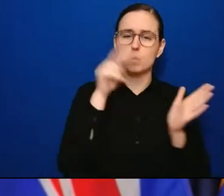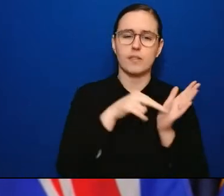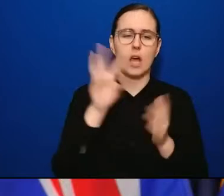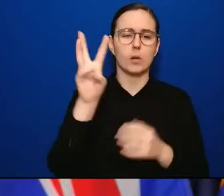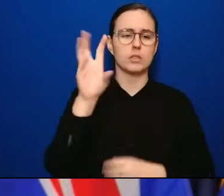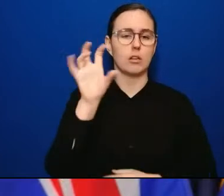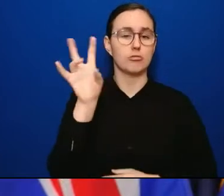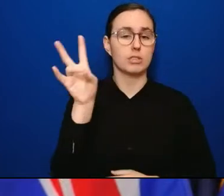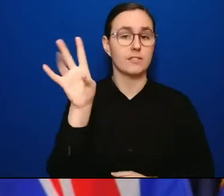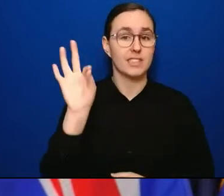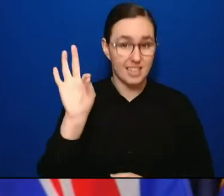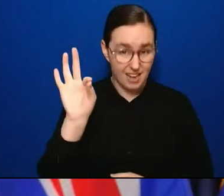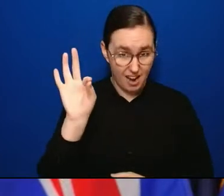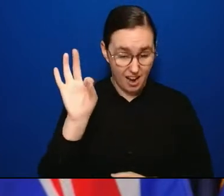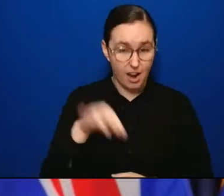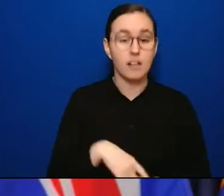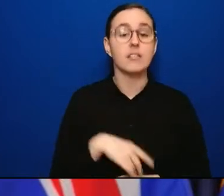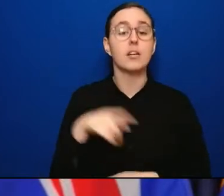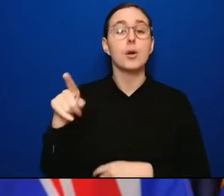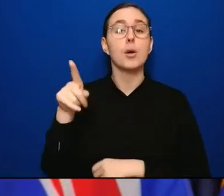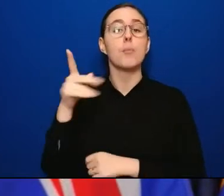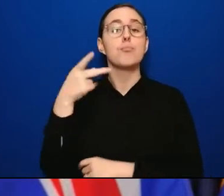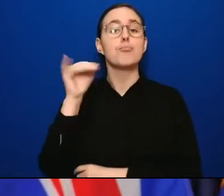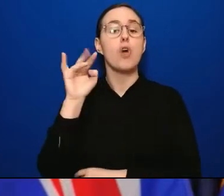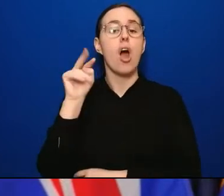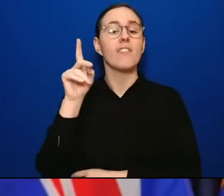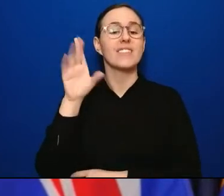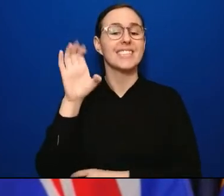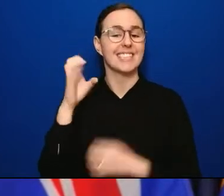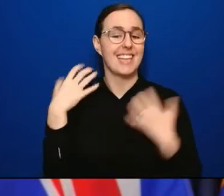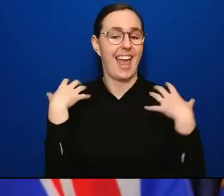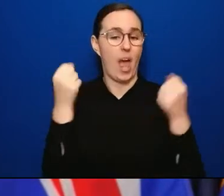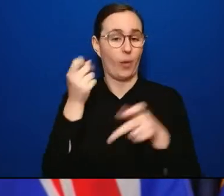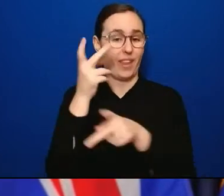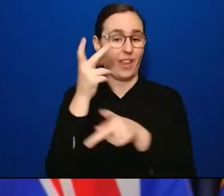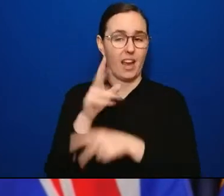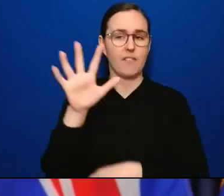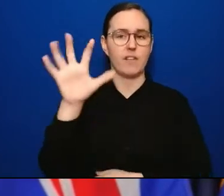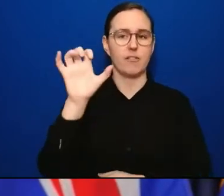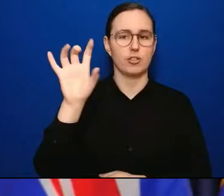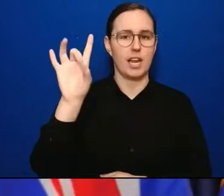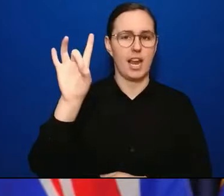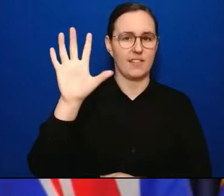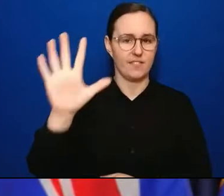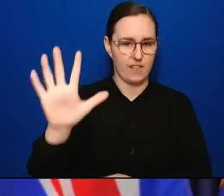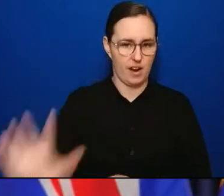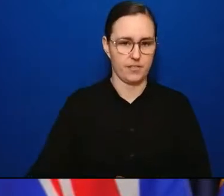2679 in Island Health. In 585 in